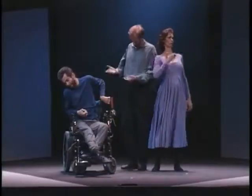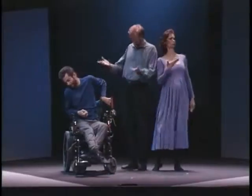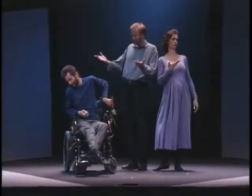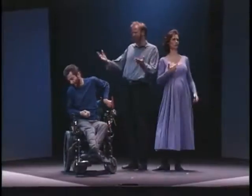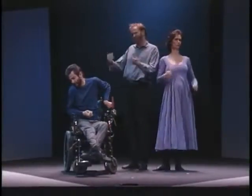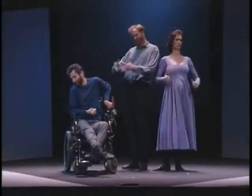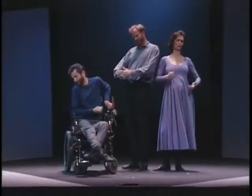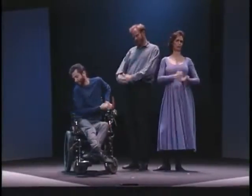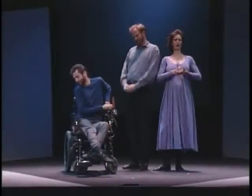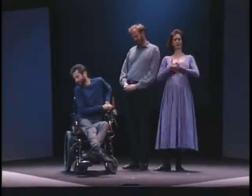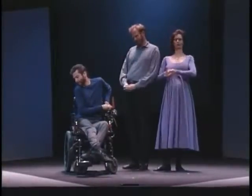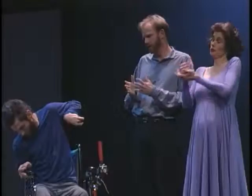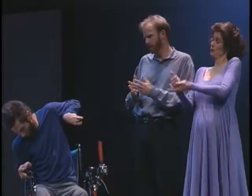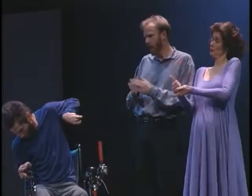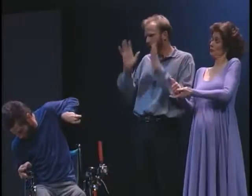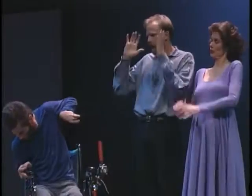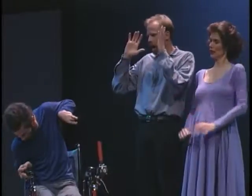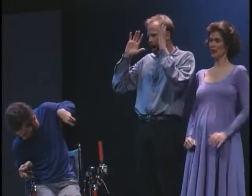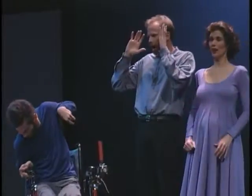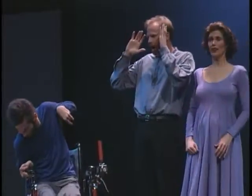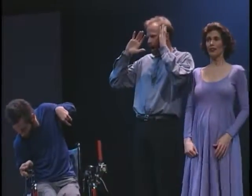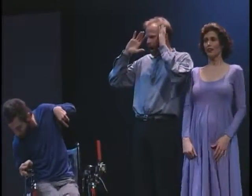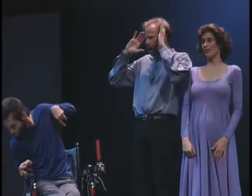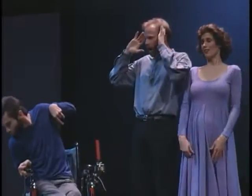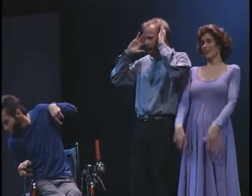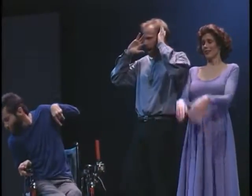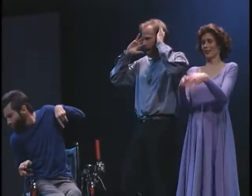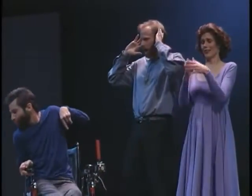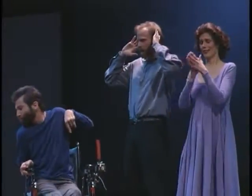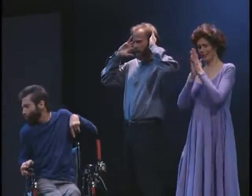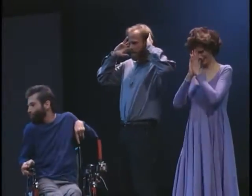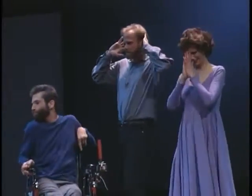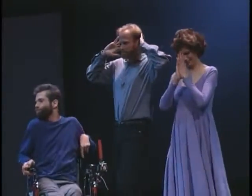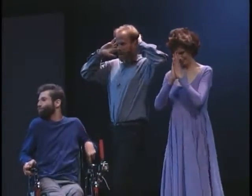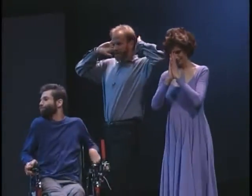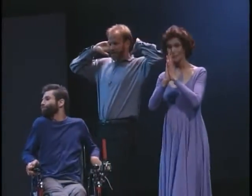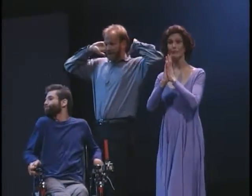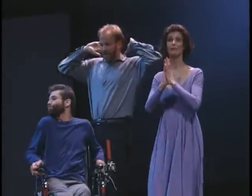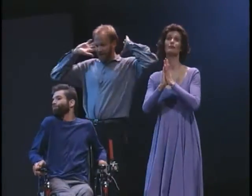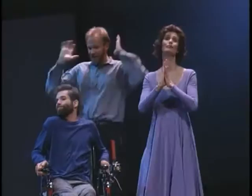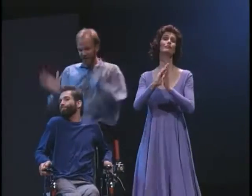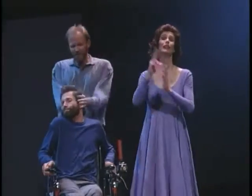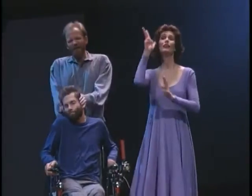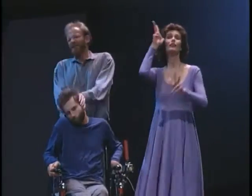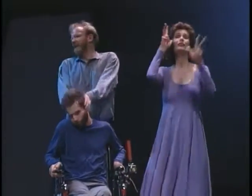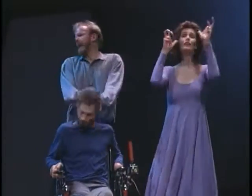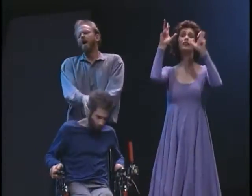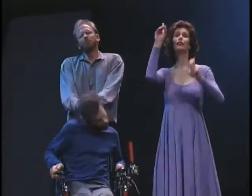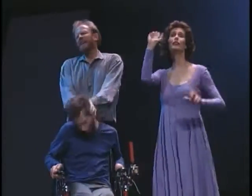if I could be of any assistance ah may the demons of disability be